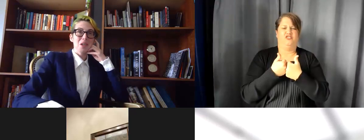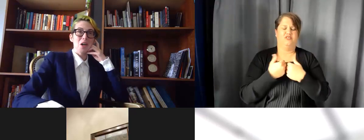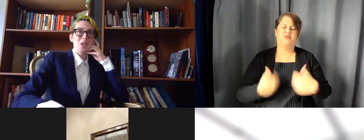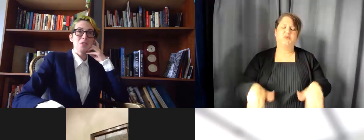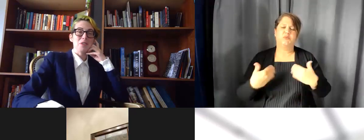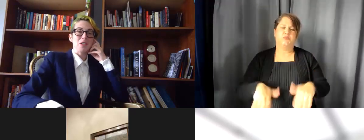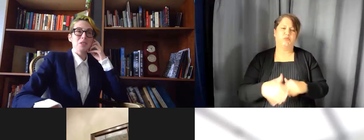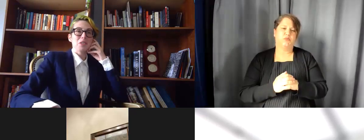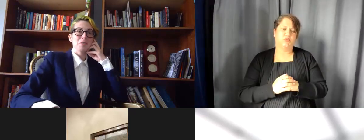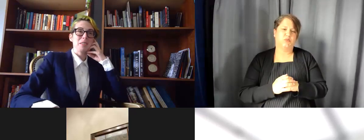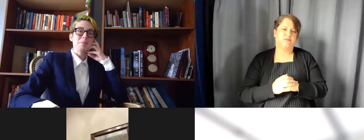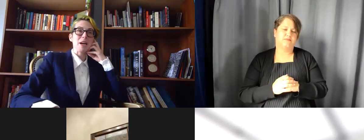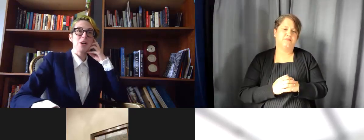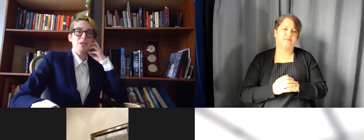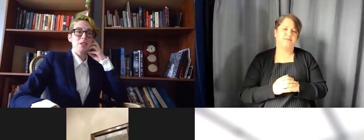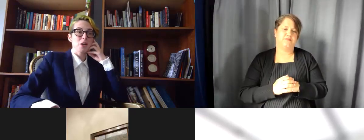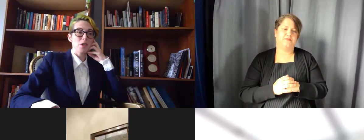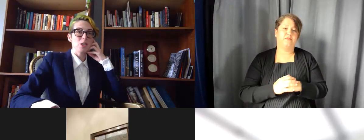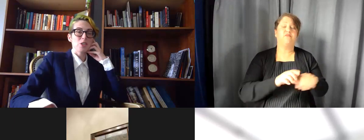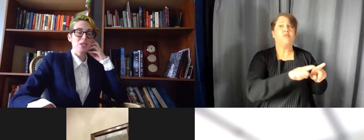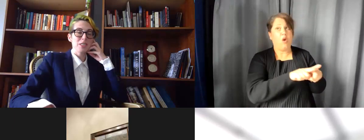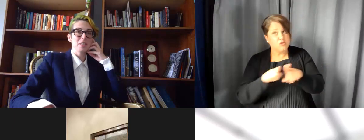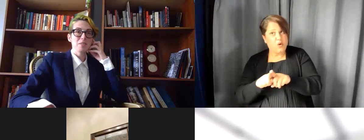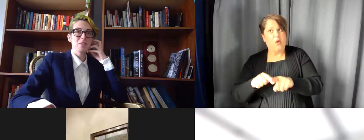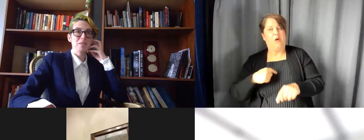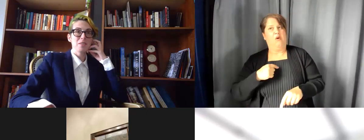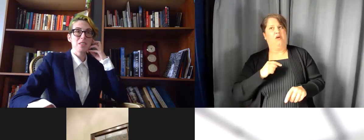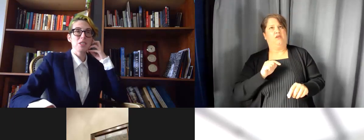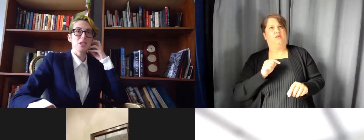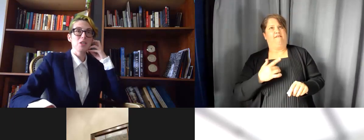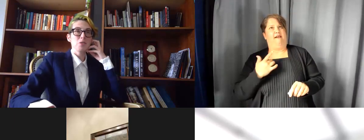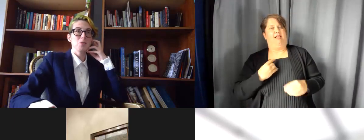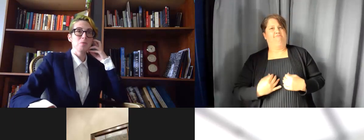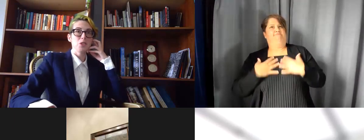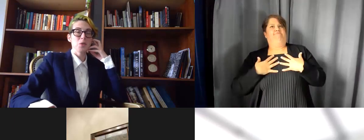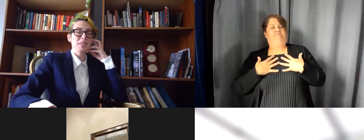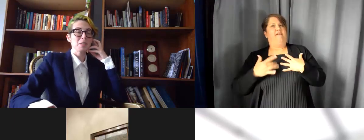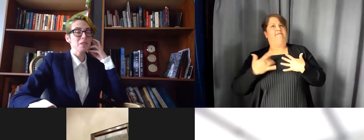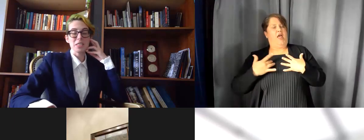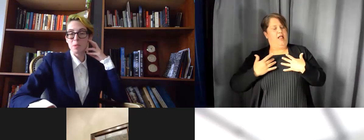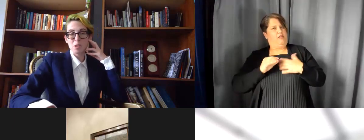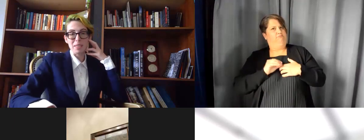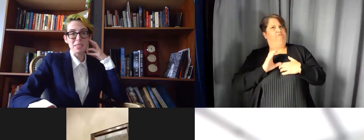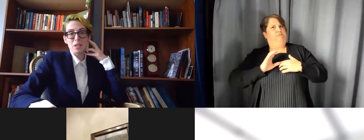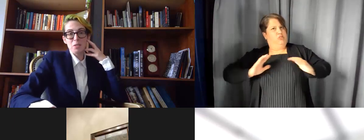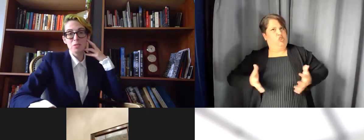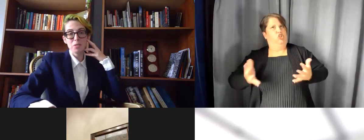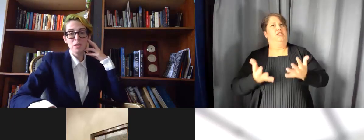Farrah Garland: also felt inspired and encouraged to just Farrah Garland: continue doing something similar to myself.